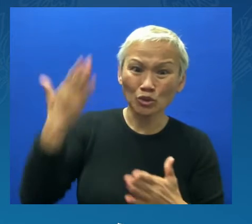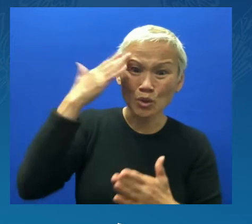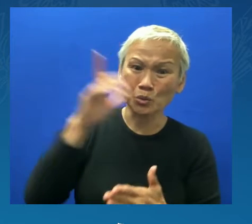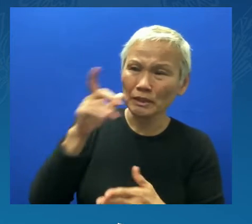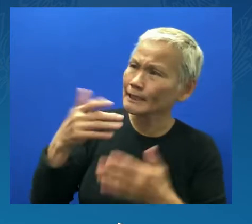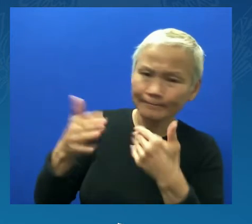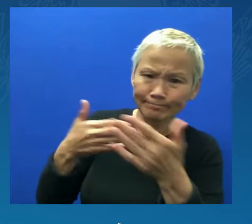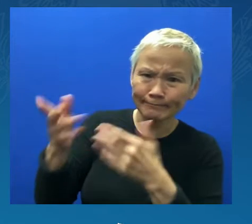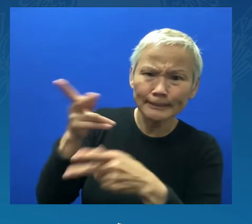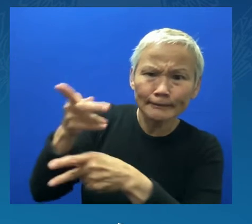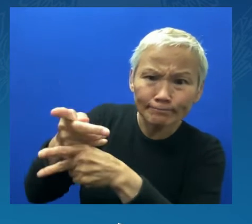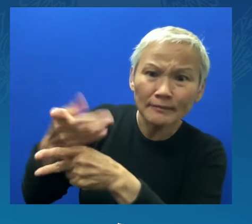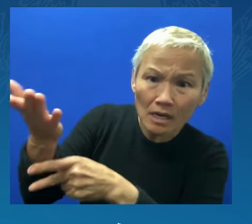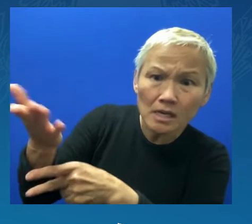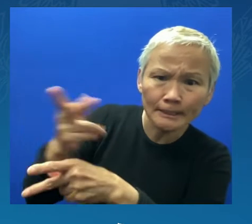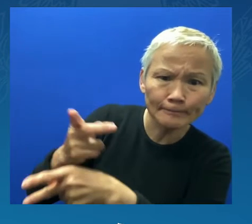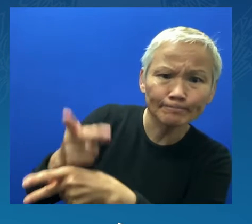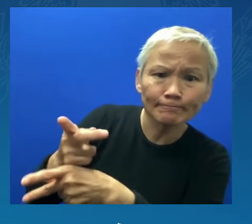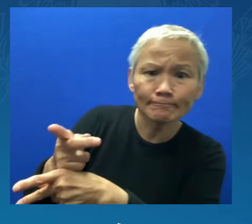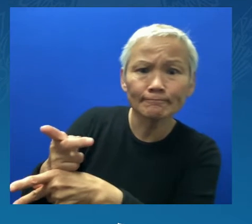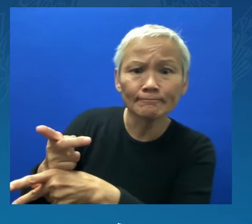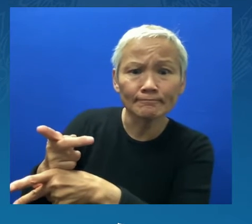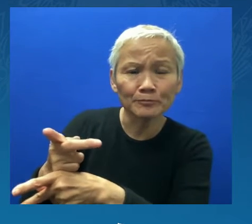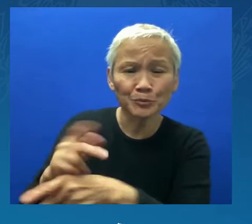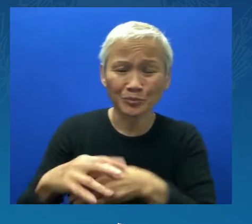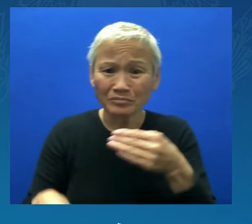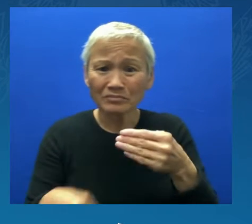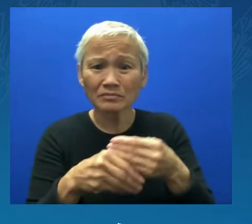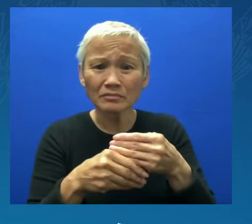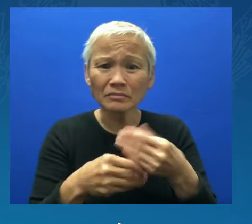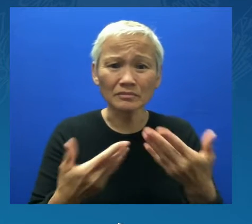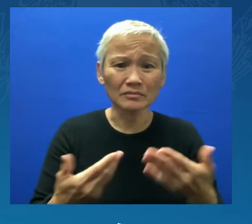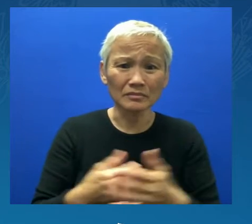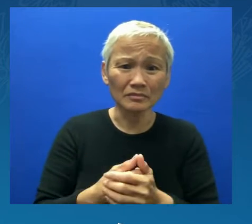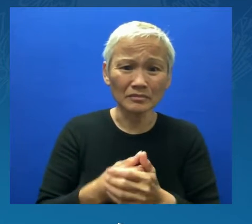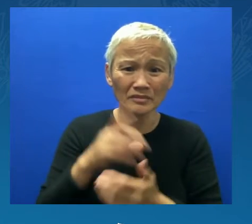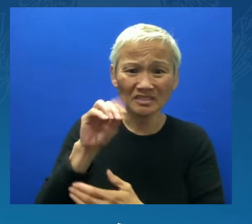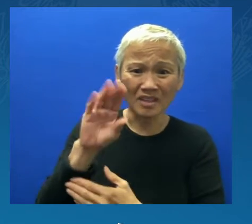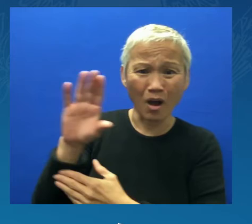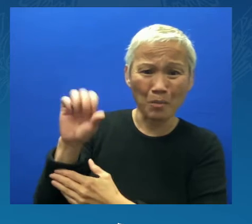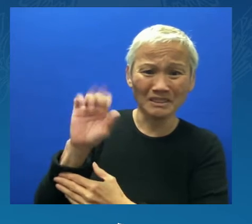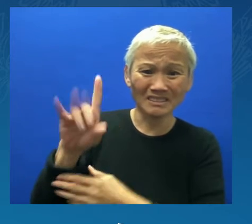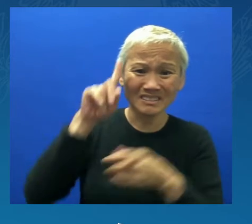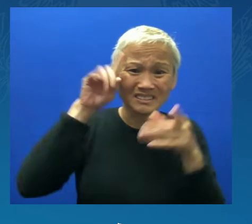And so, on top of that, now this has happened. And so, not only are we dealing with providers